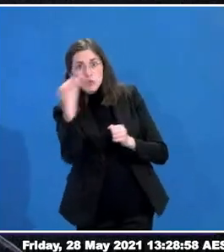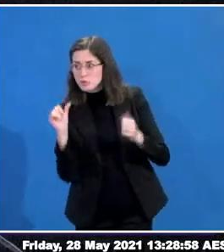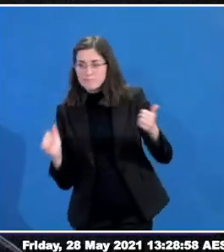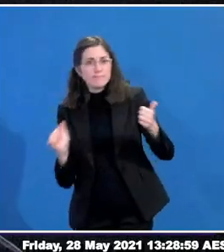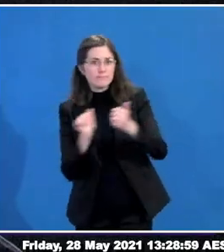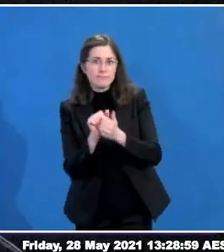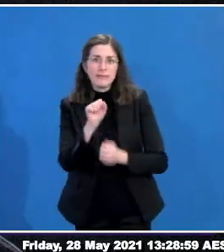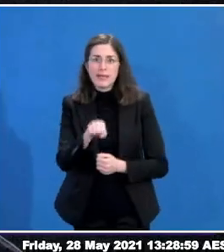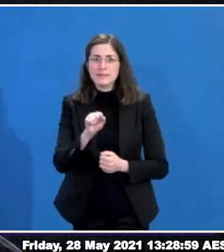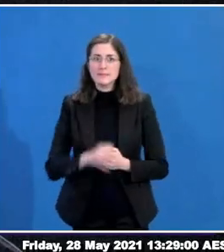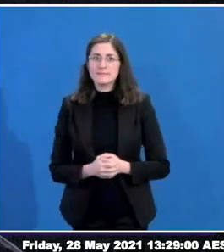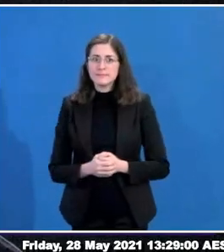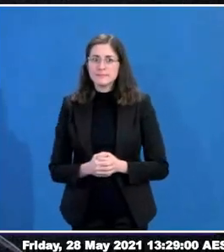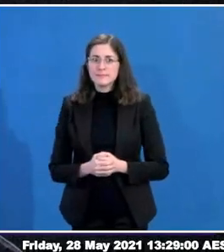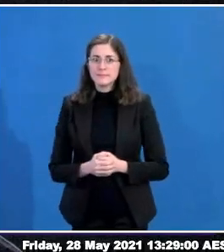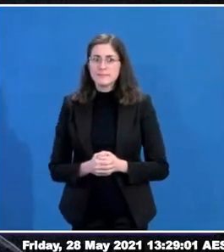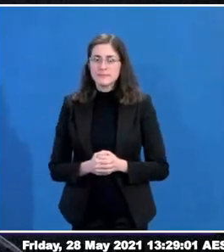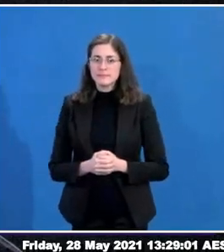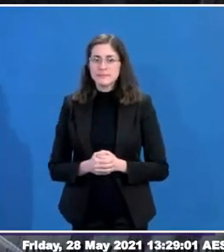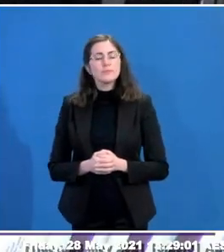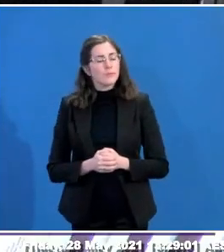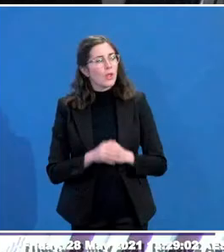I want to move now to the way the arrangements between a provider